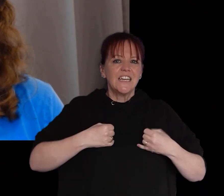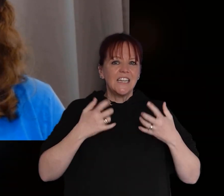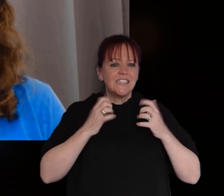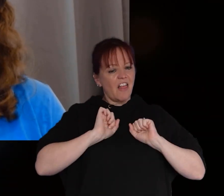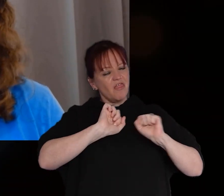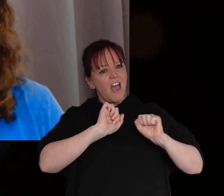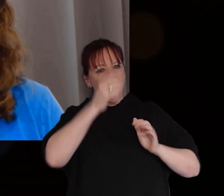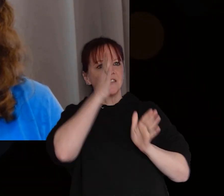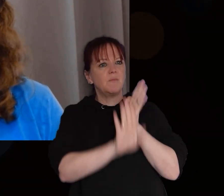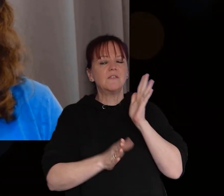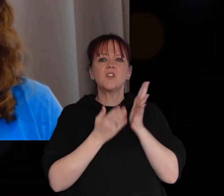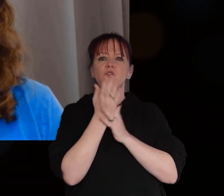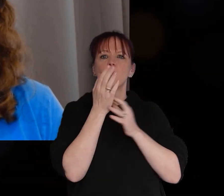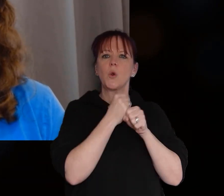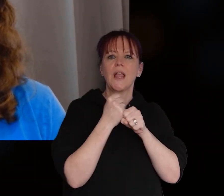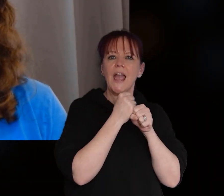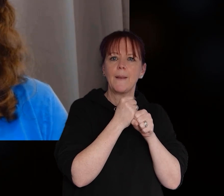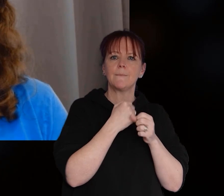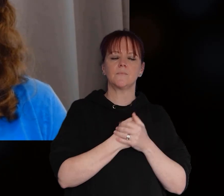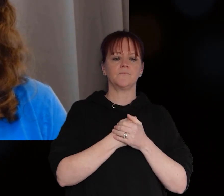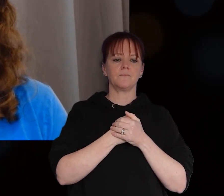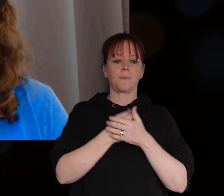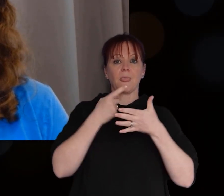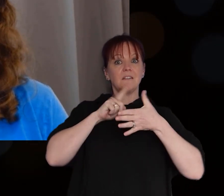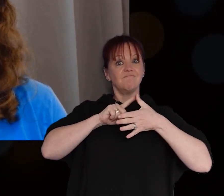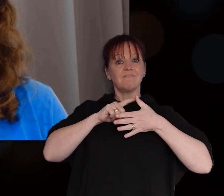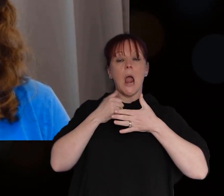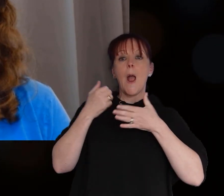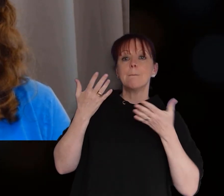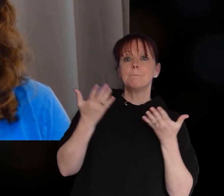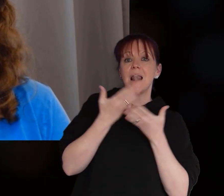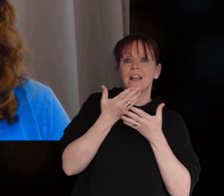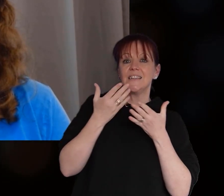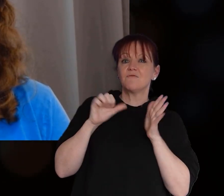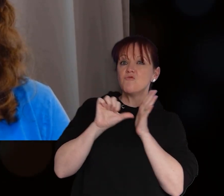And "Playing on Hard Mode: Accessibility, Difficulty and Joy